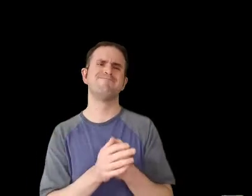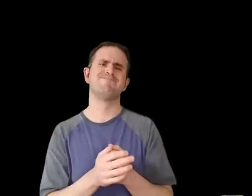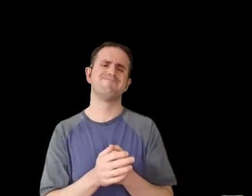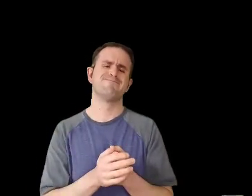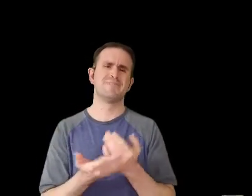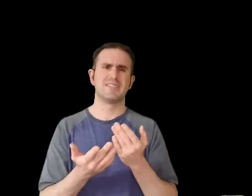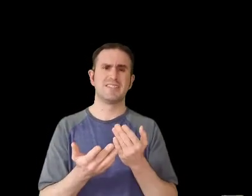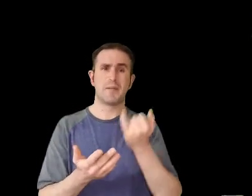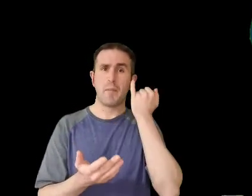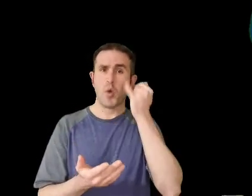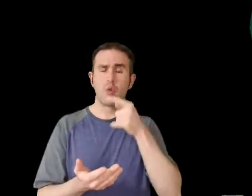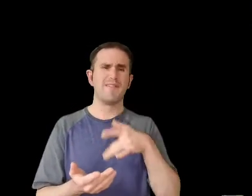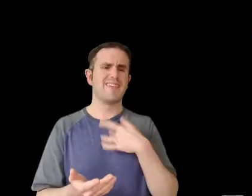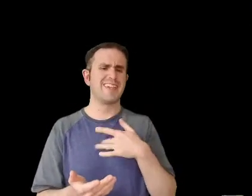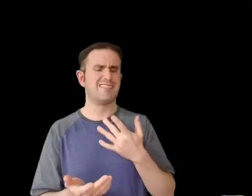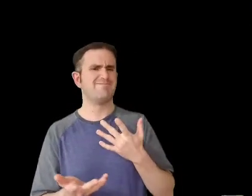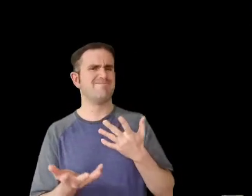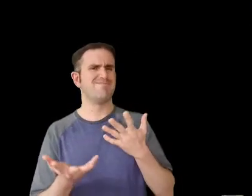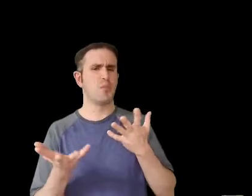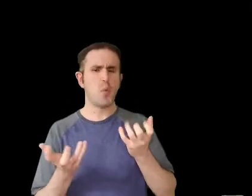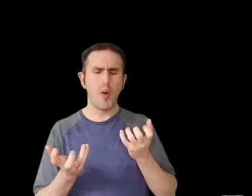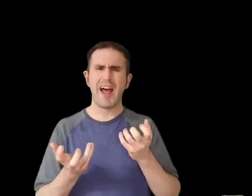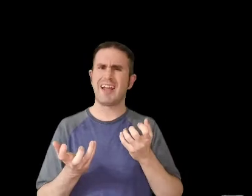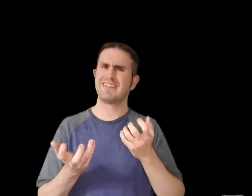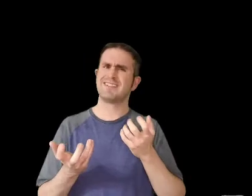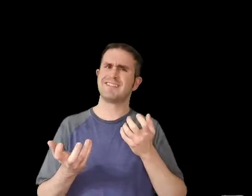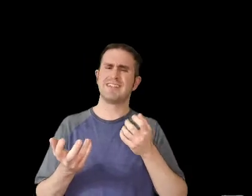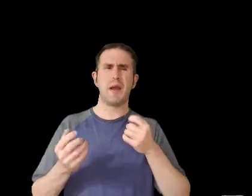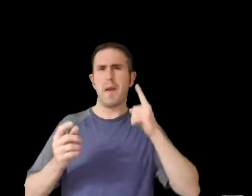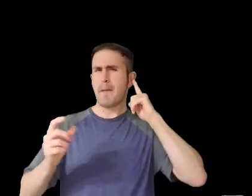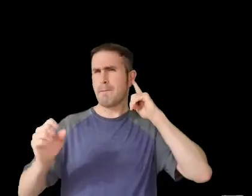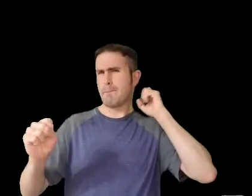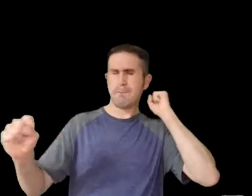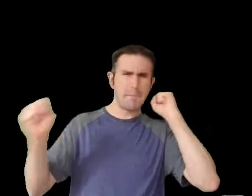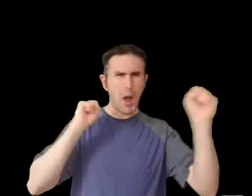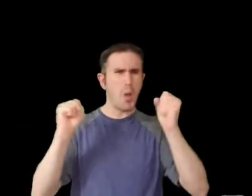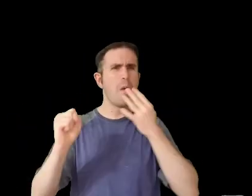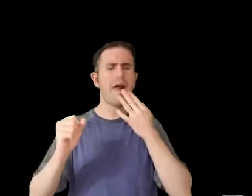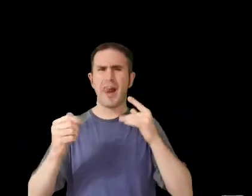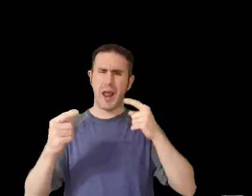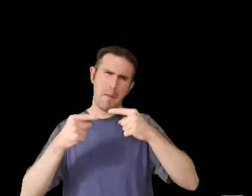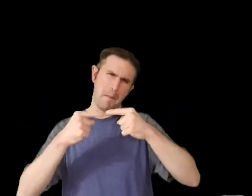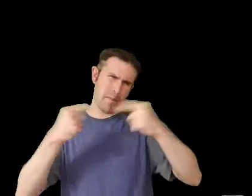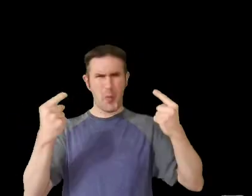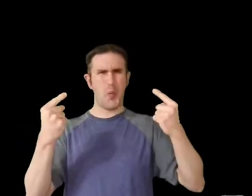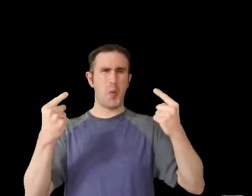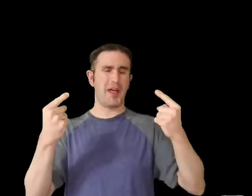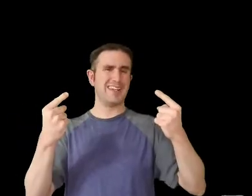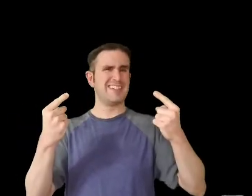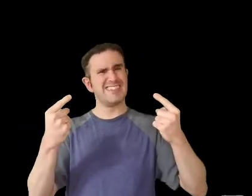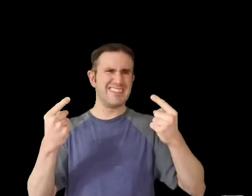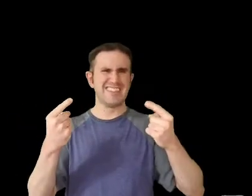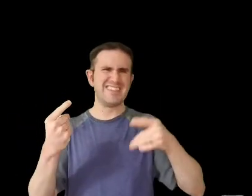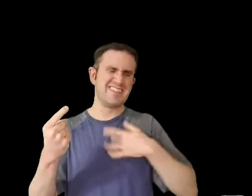not a whole lot of um, like really bold contrast in that but you like more neutral,